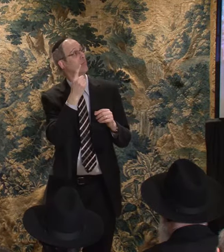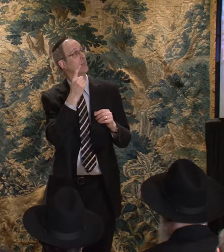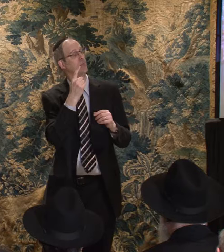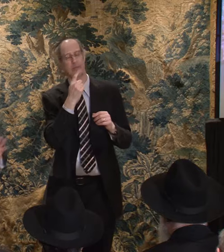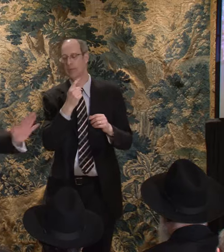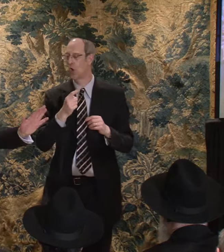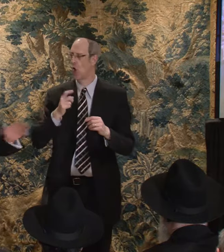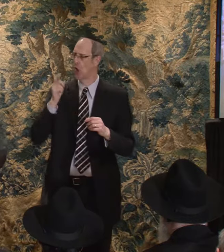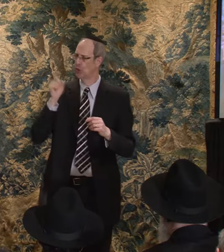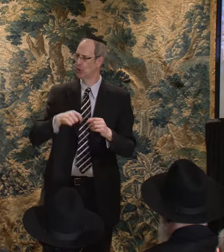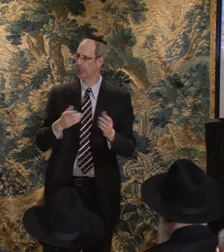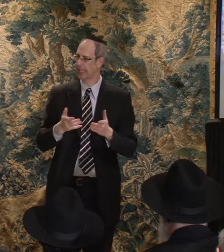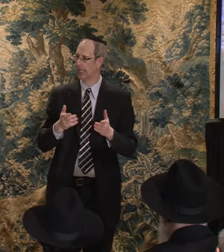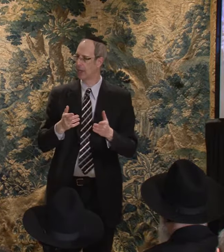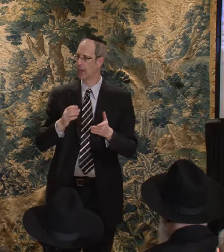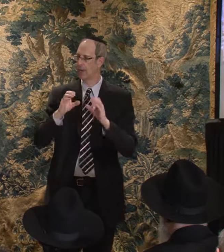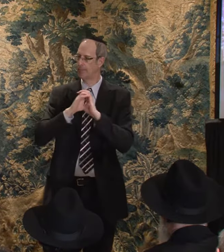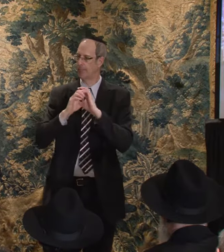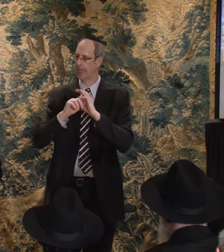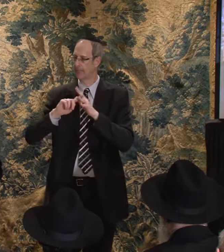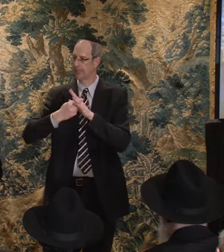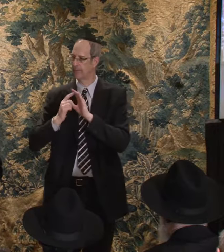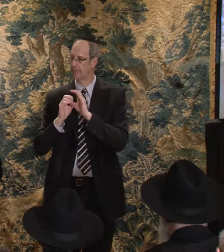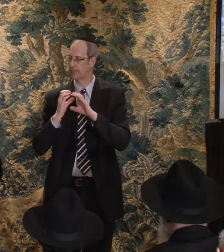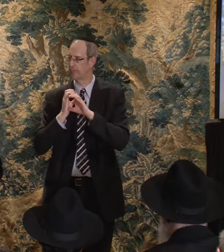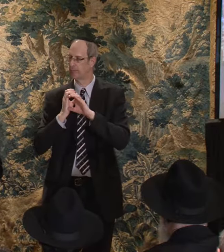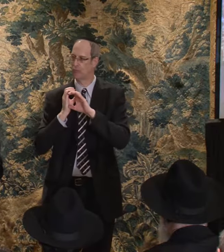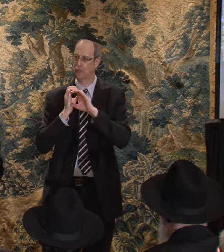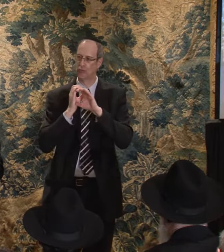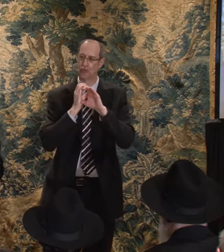time and he starts pulling away well when that kid saw that the bus is